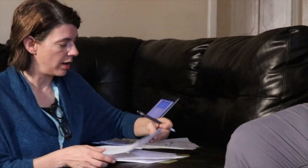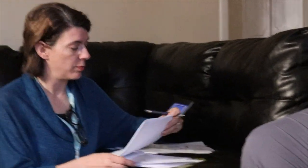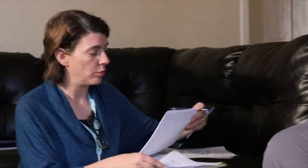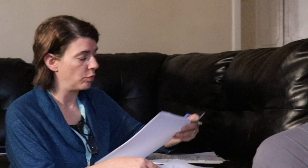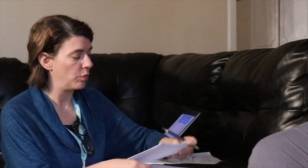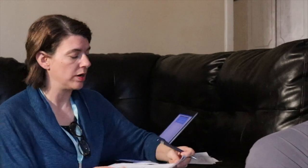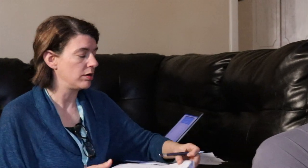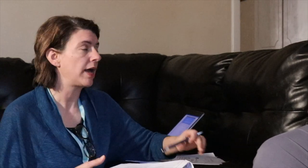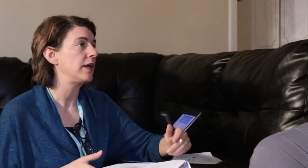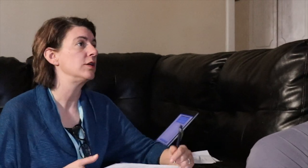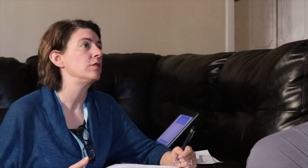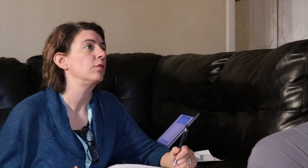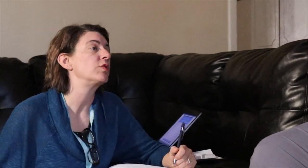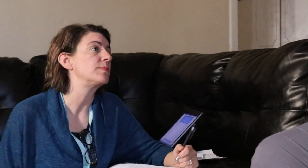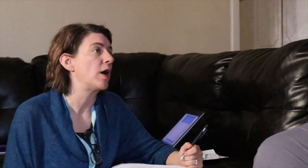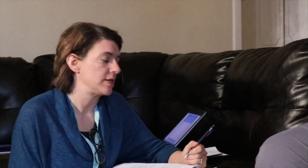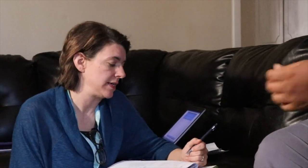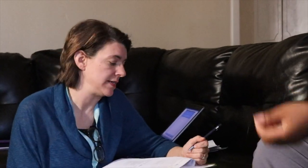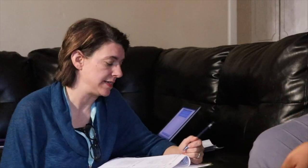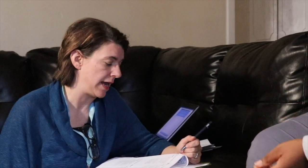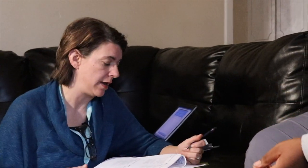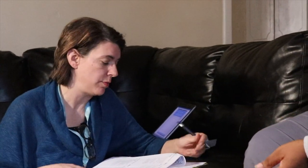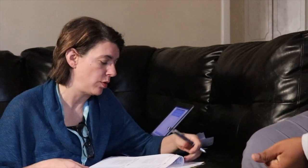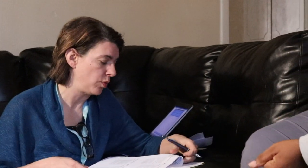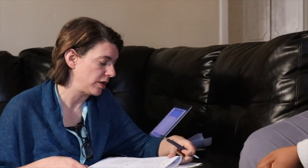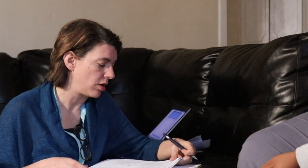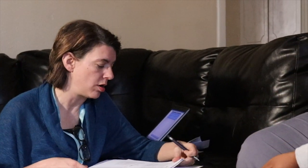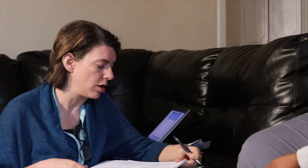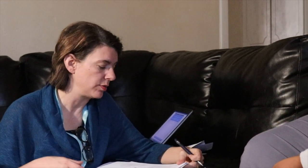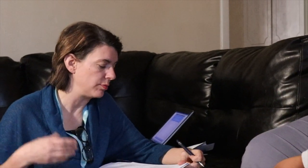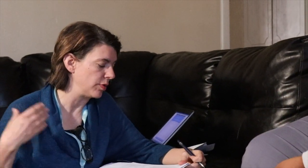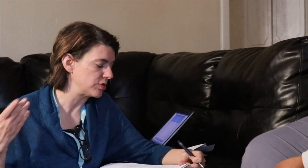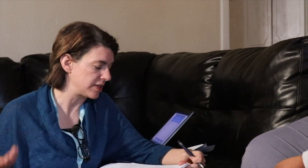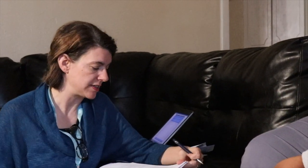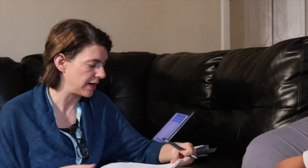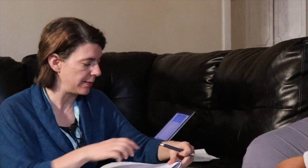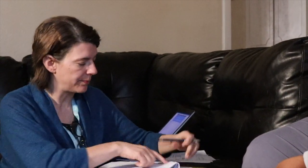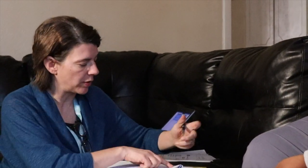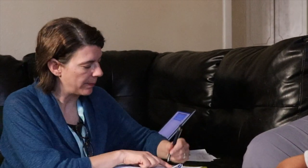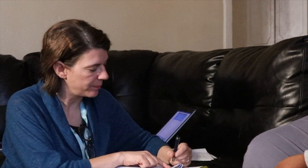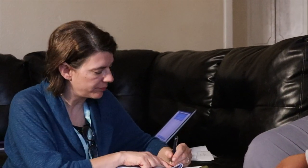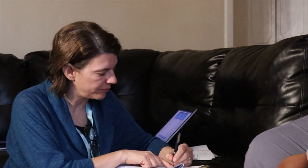Will Cayden respond to his name when called most of the time? Yes.